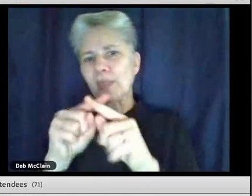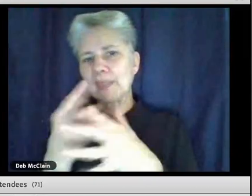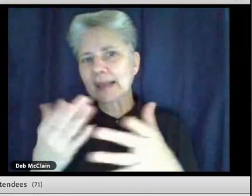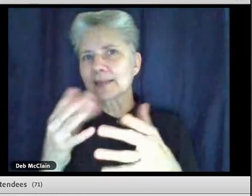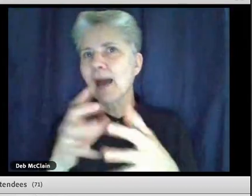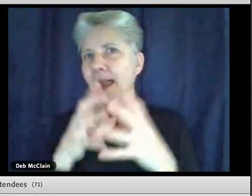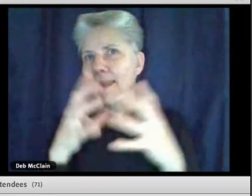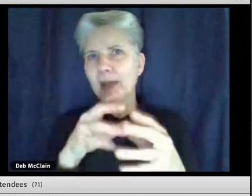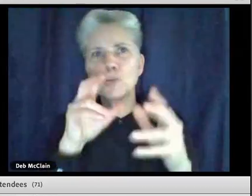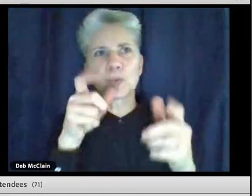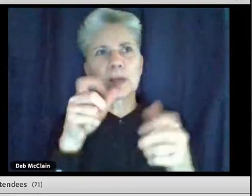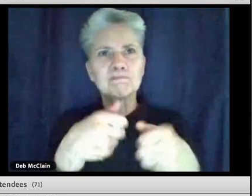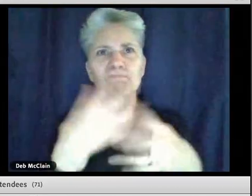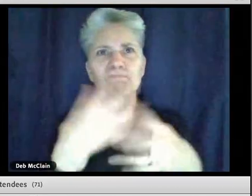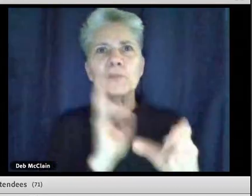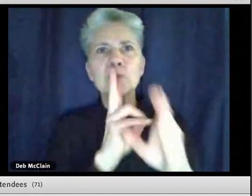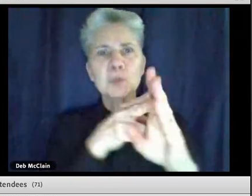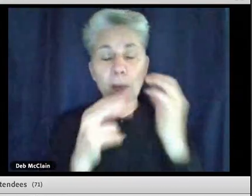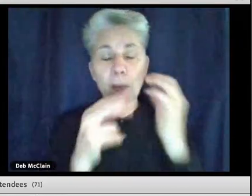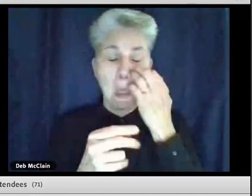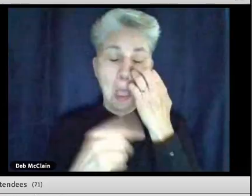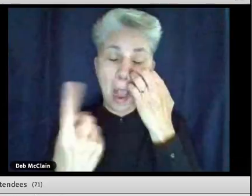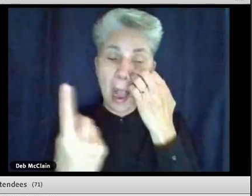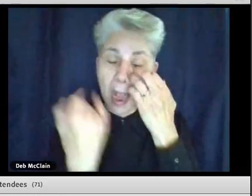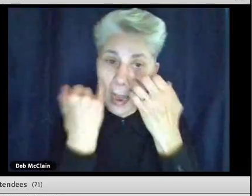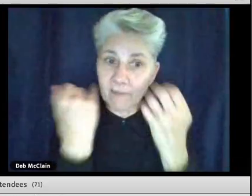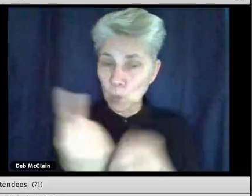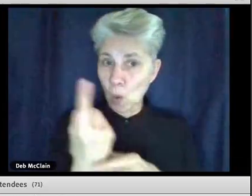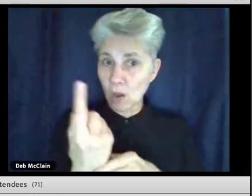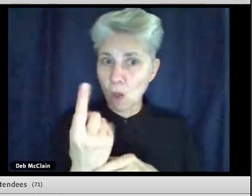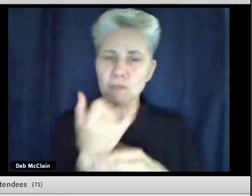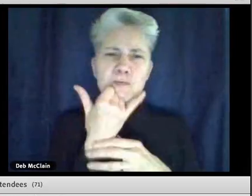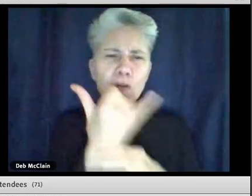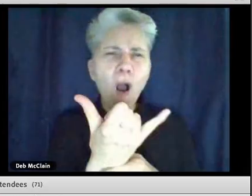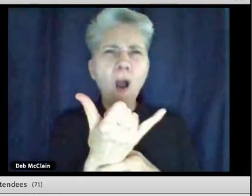you can go to where people are posting all these sites.